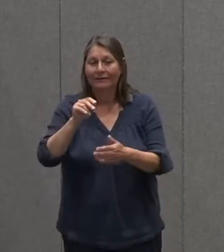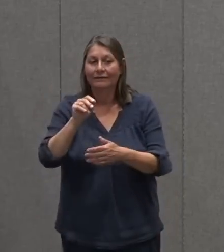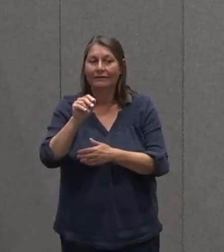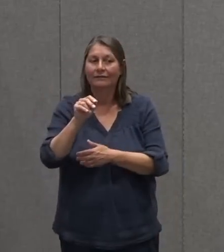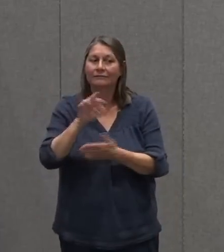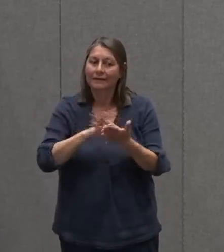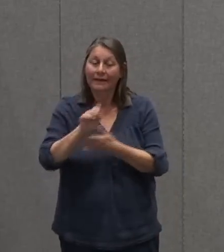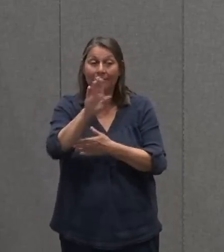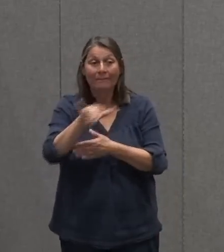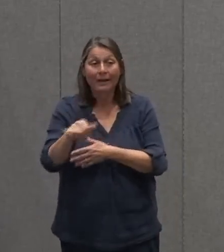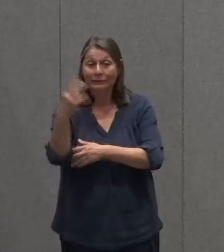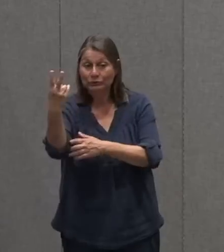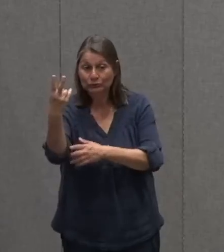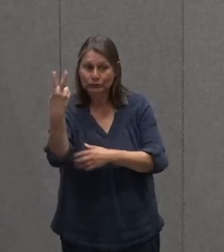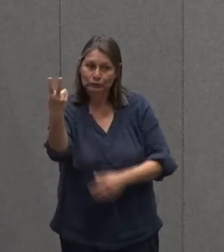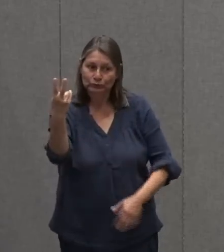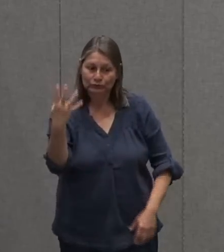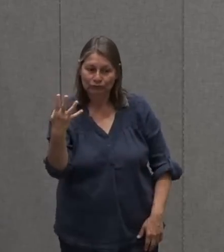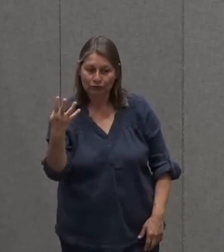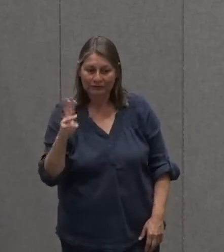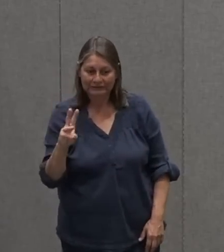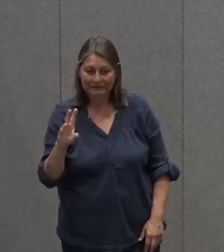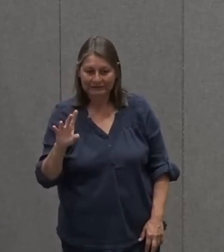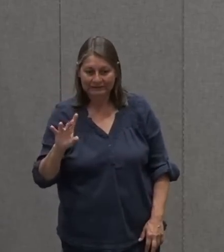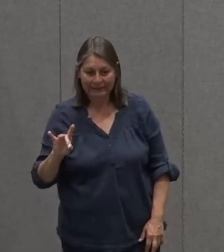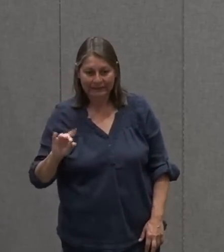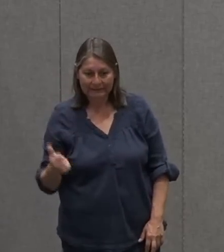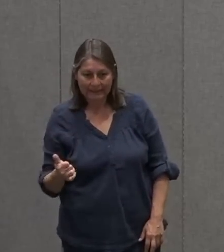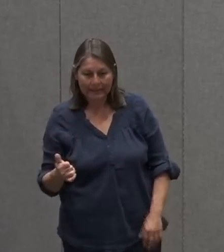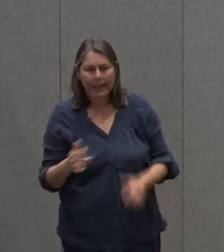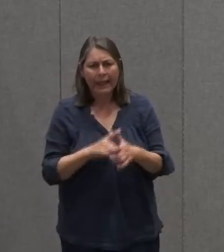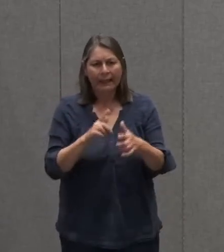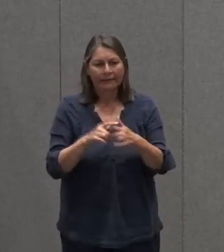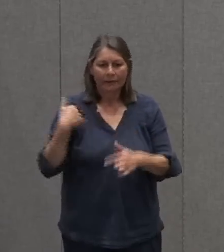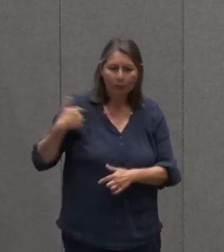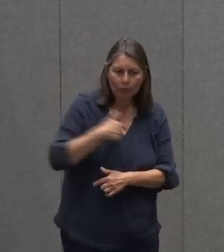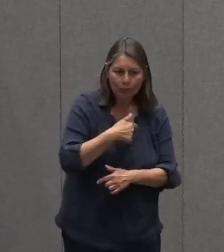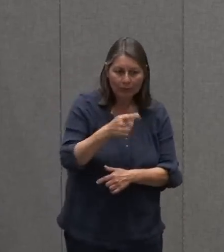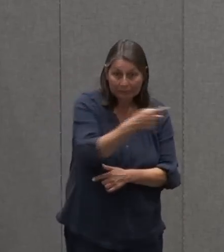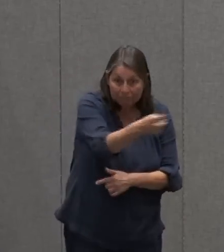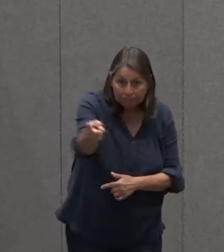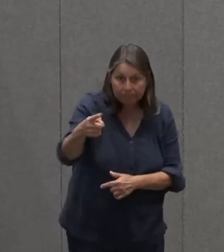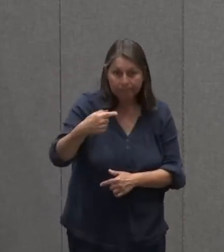that we could count by fives, five, ten, or we could even count by ten, ten.